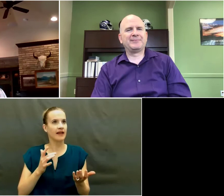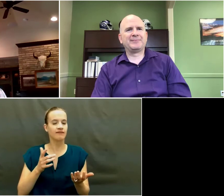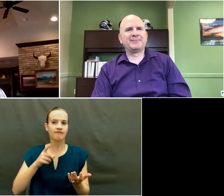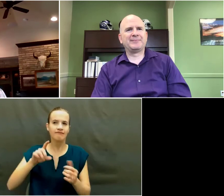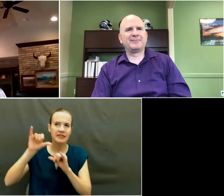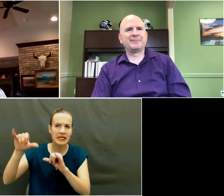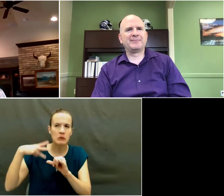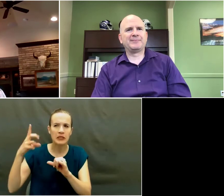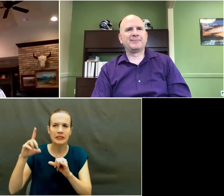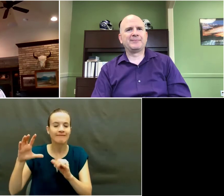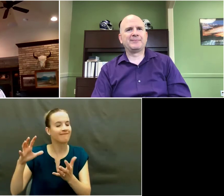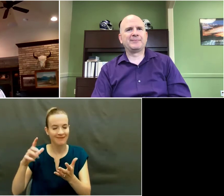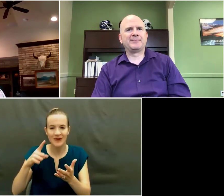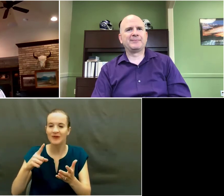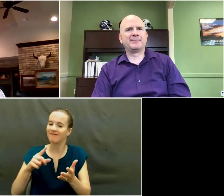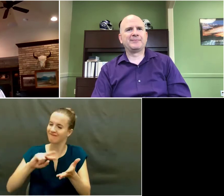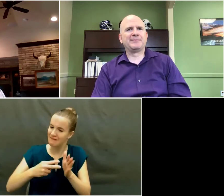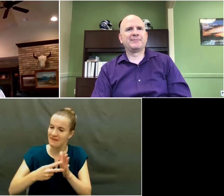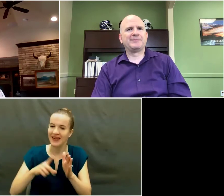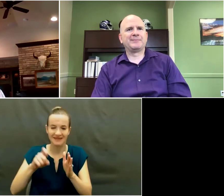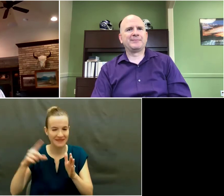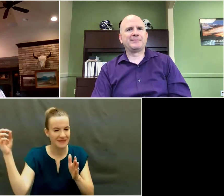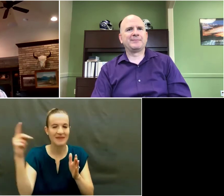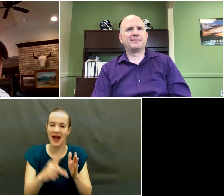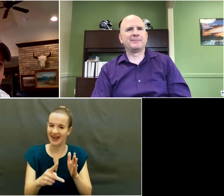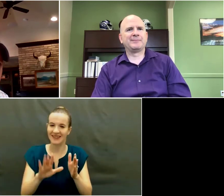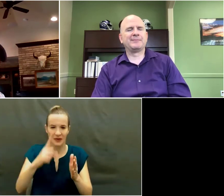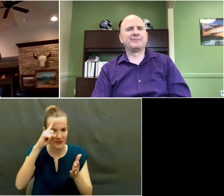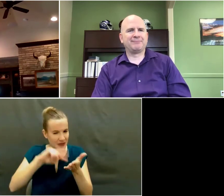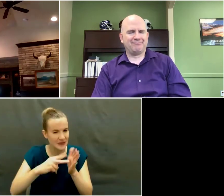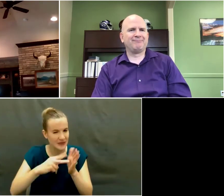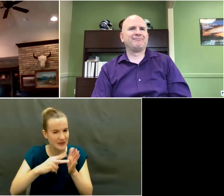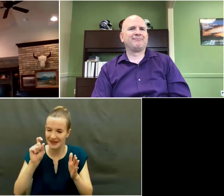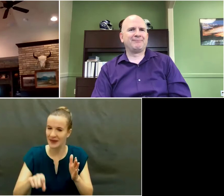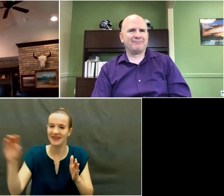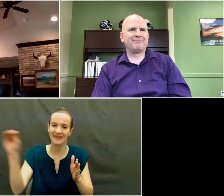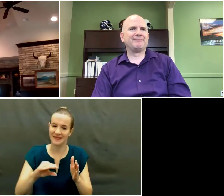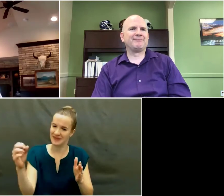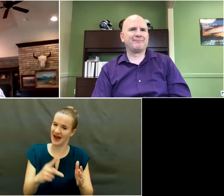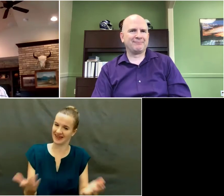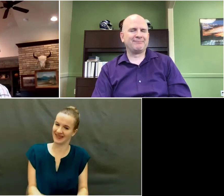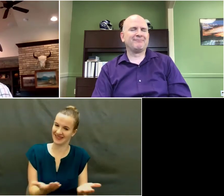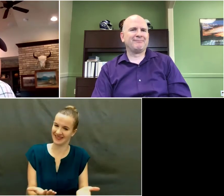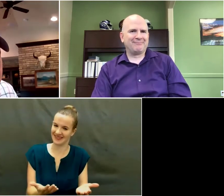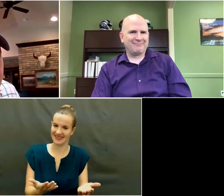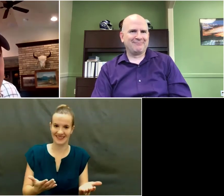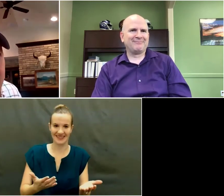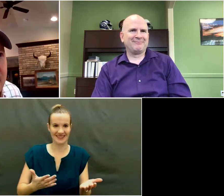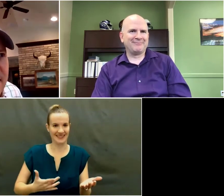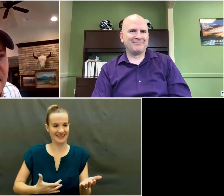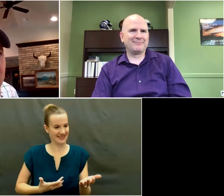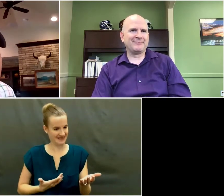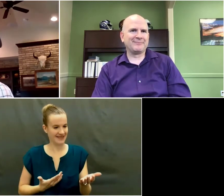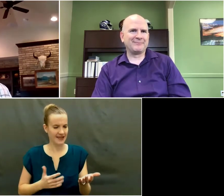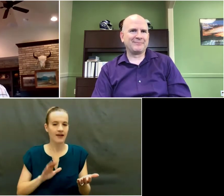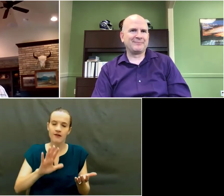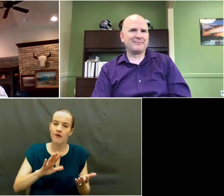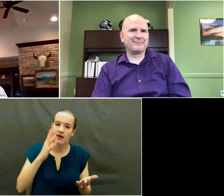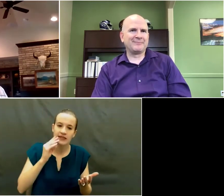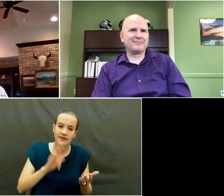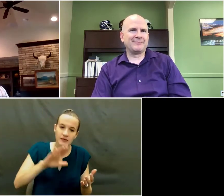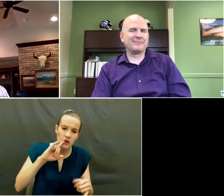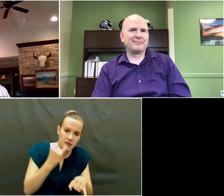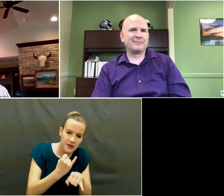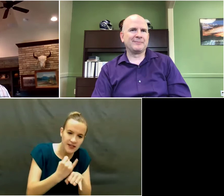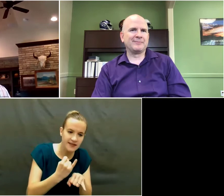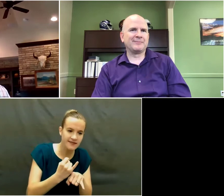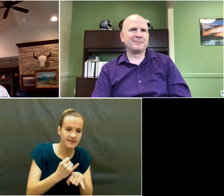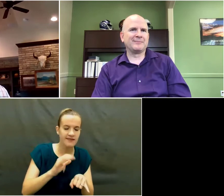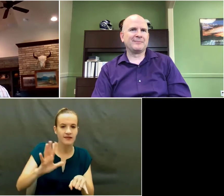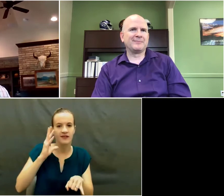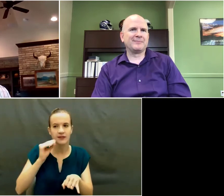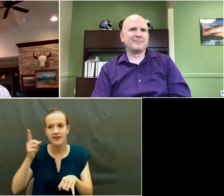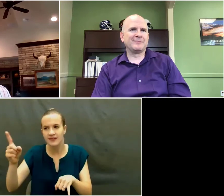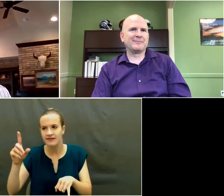The the experience at the school in Gooding and Gallaudet, it seems like the only way that we can